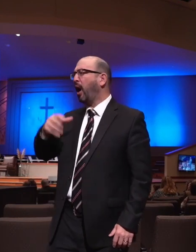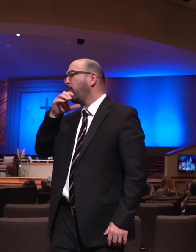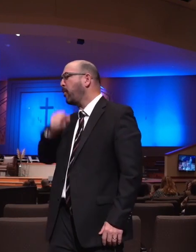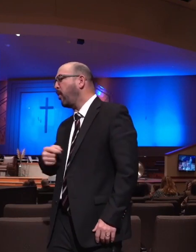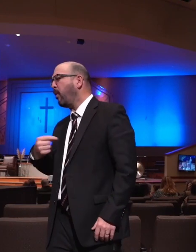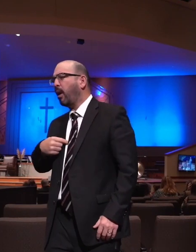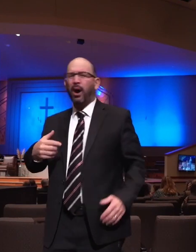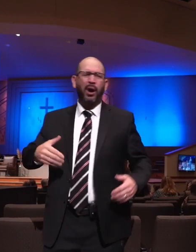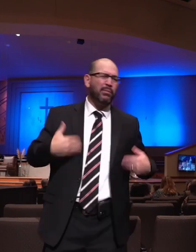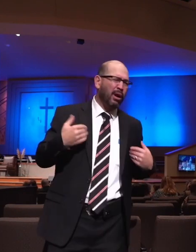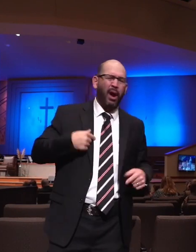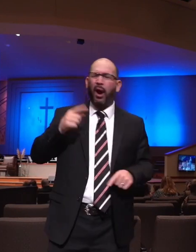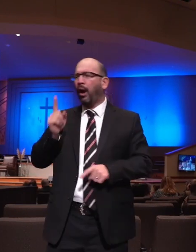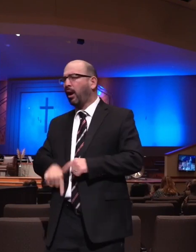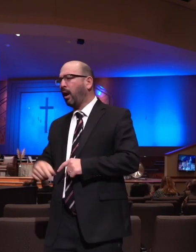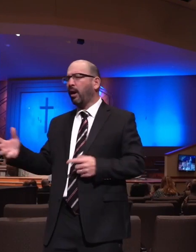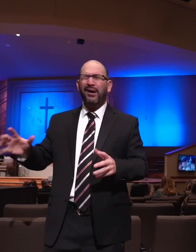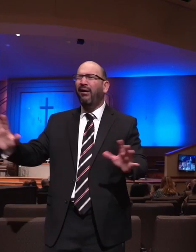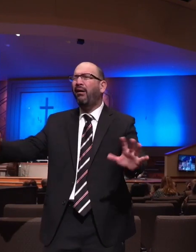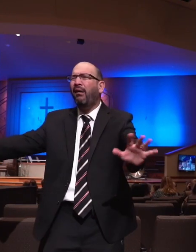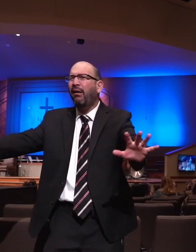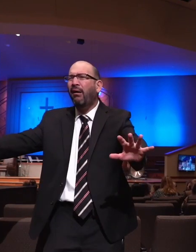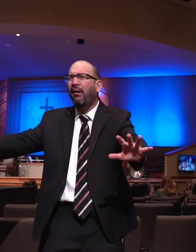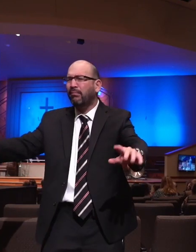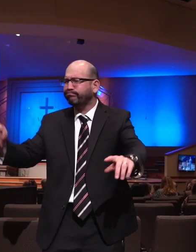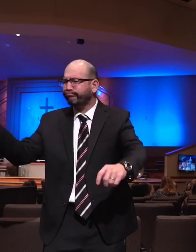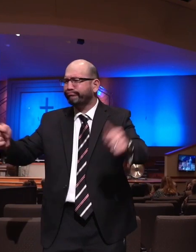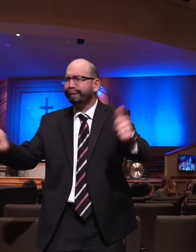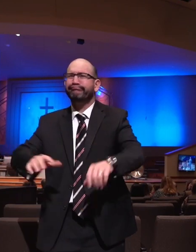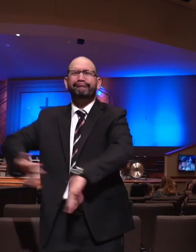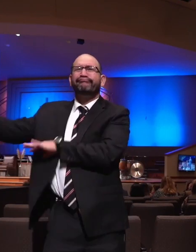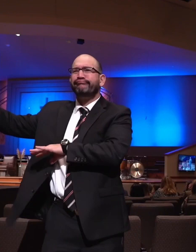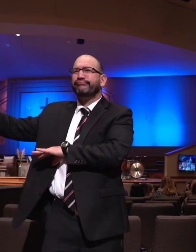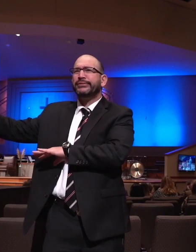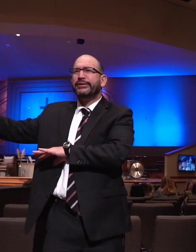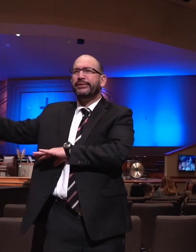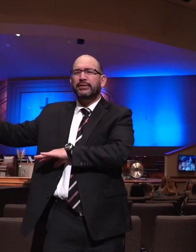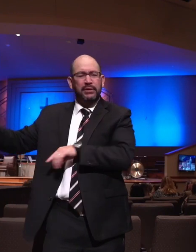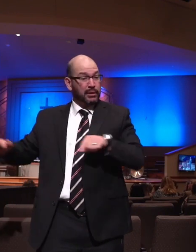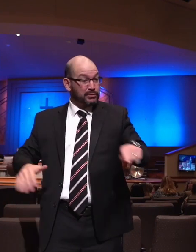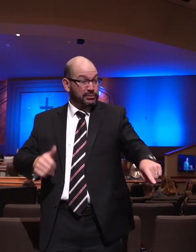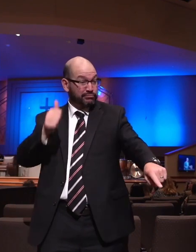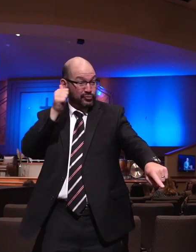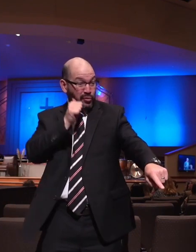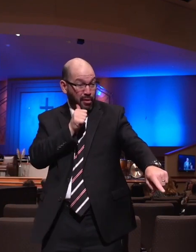age no no she did not allow the obstacle of age to bother her at all and don't